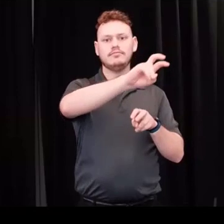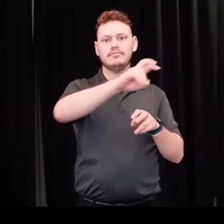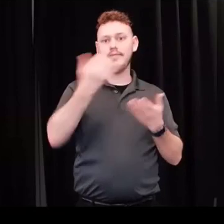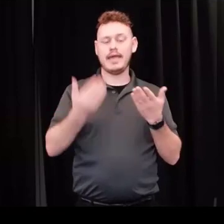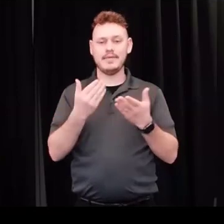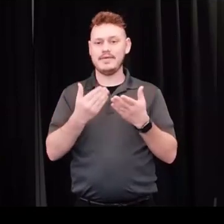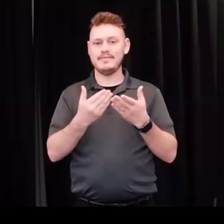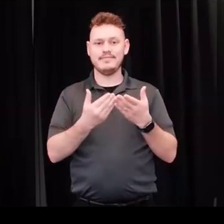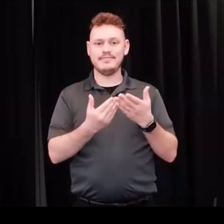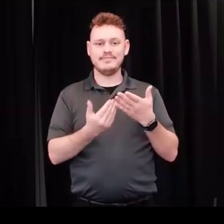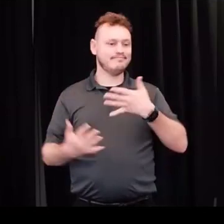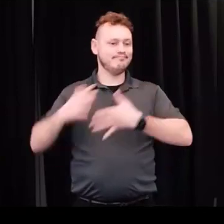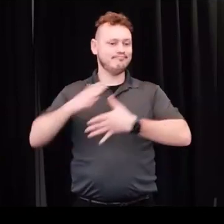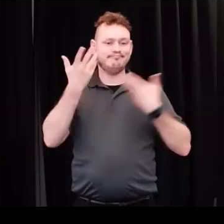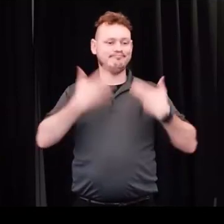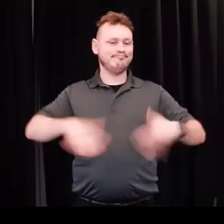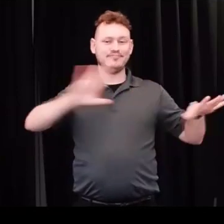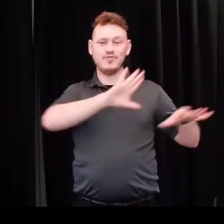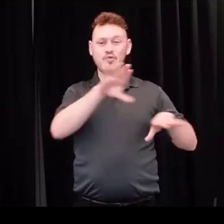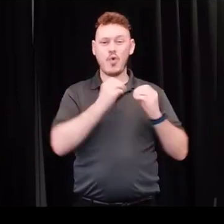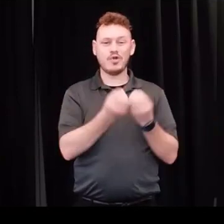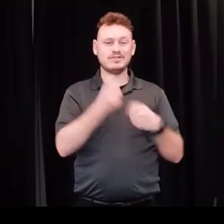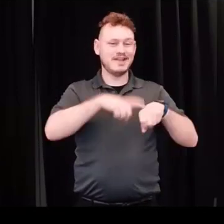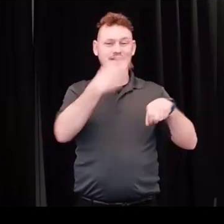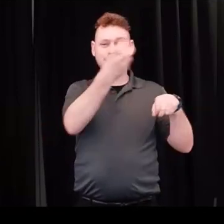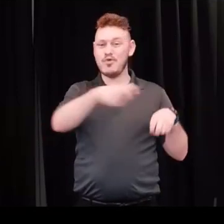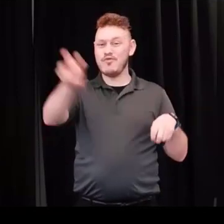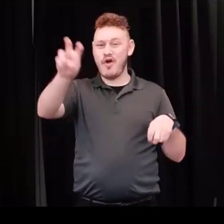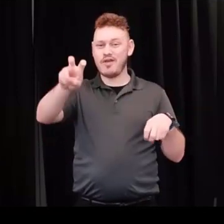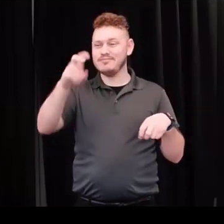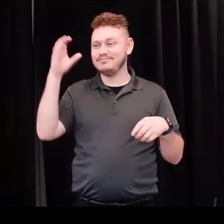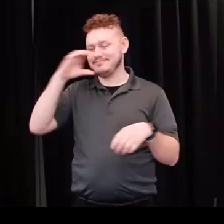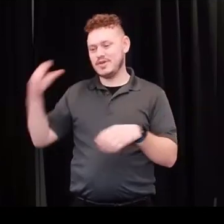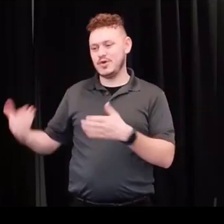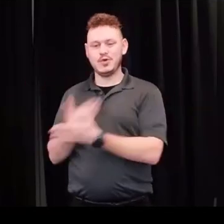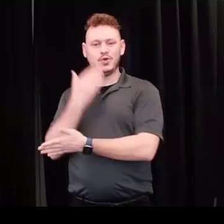organization. Maybe it's time for them to move on and you to find a new reflection.